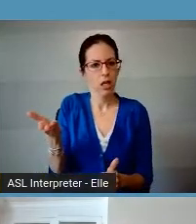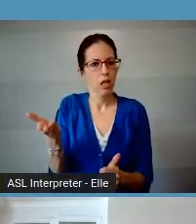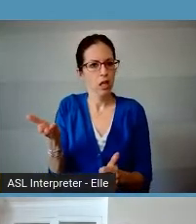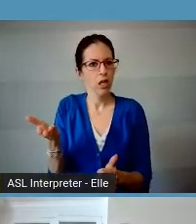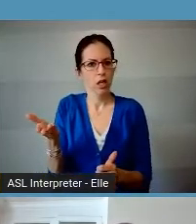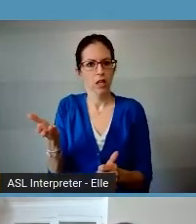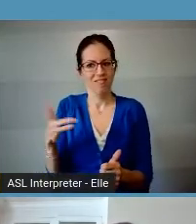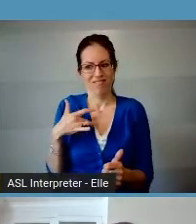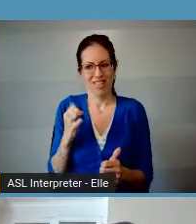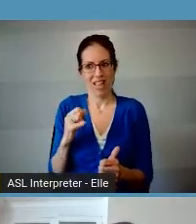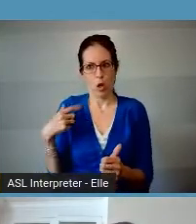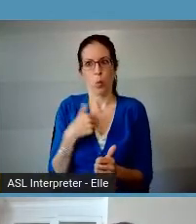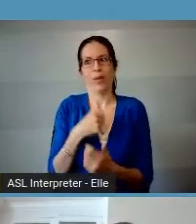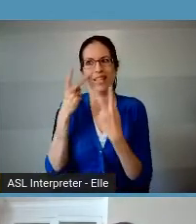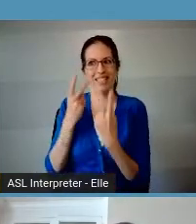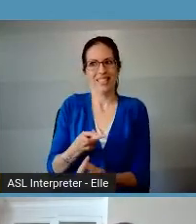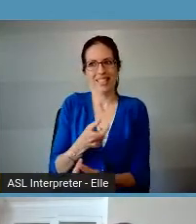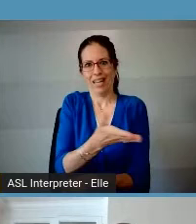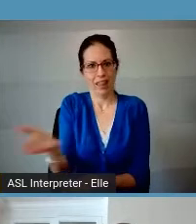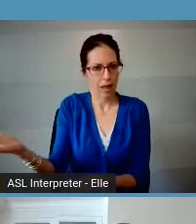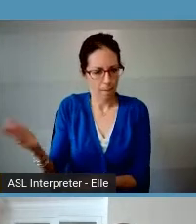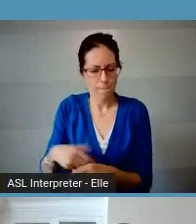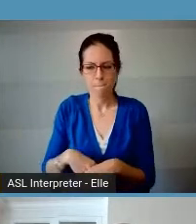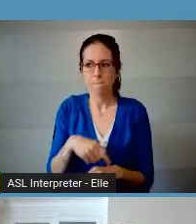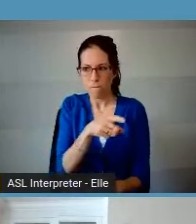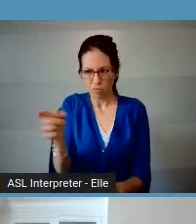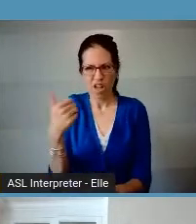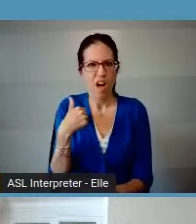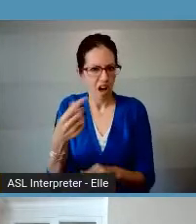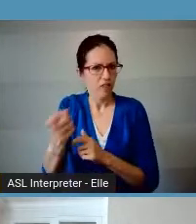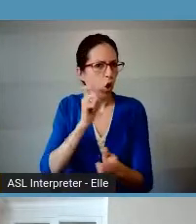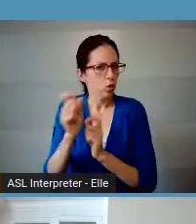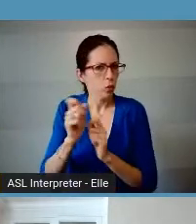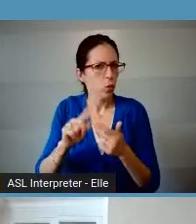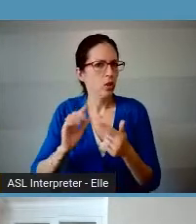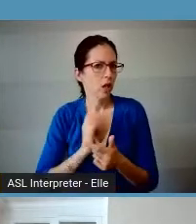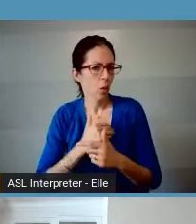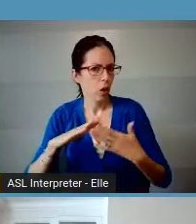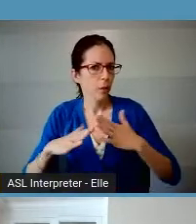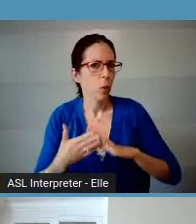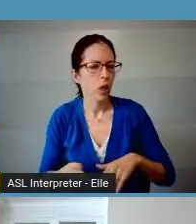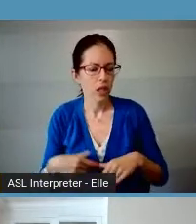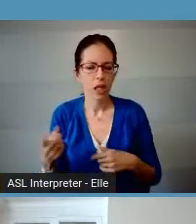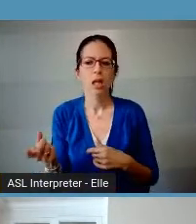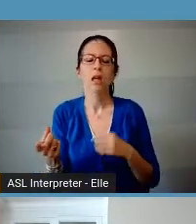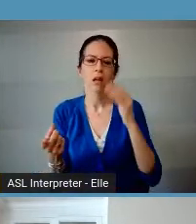and have contributions to this community. We thought let's do a get out the vote campaign